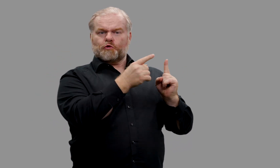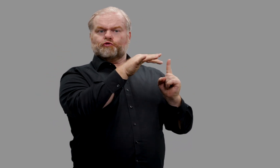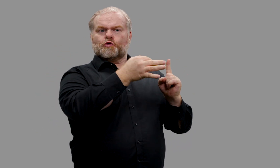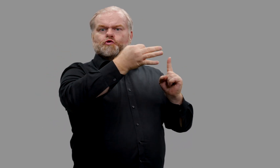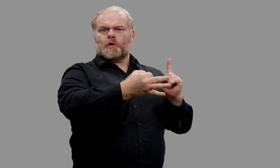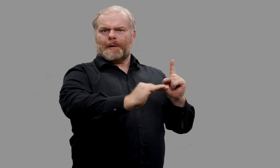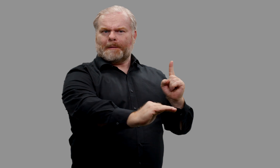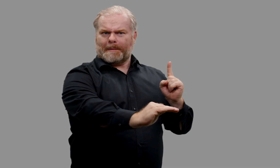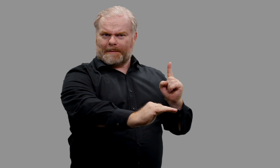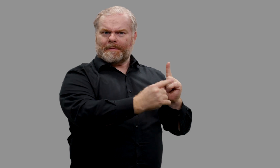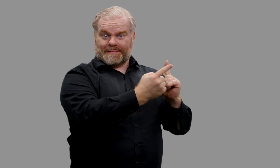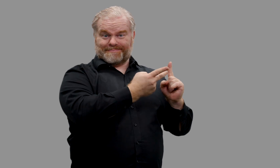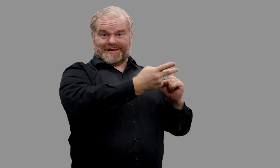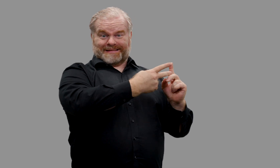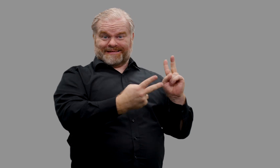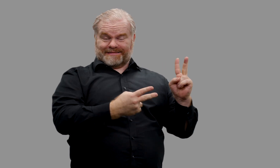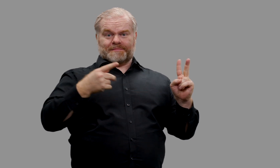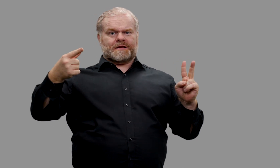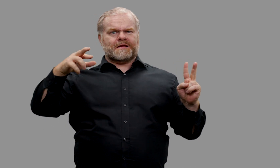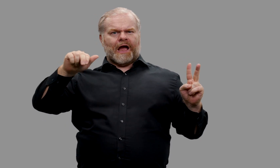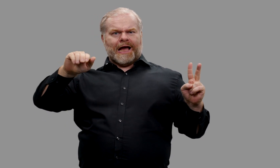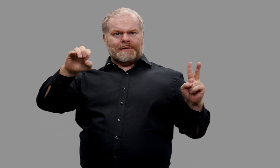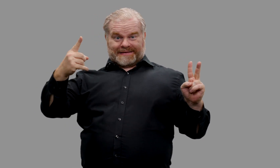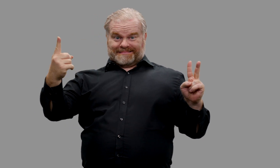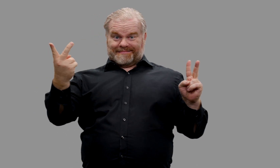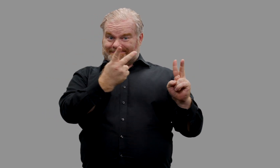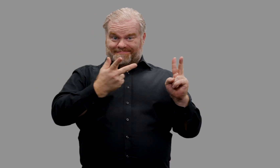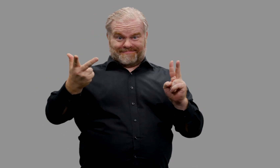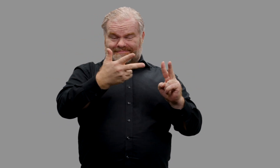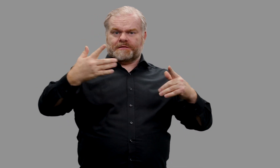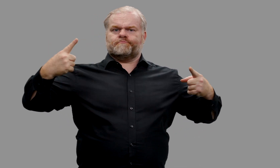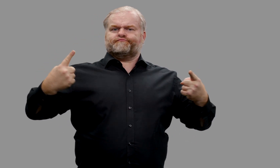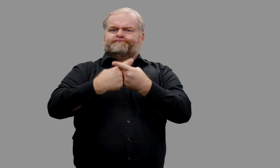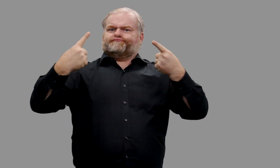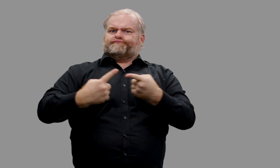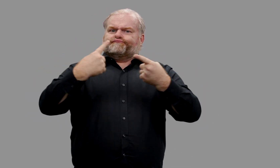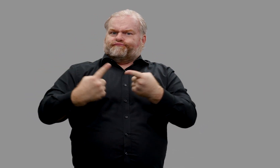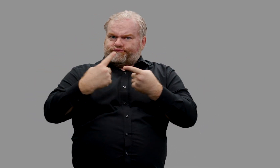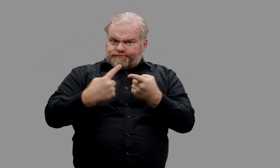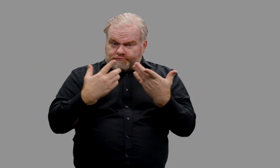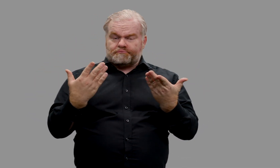who had a young daughter.